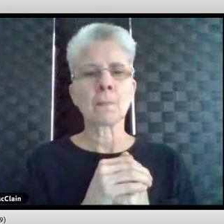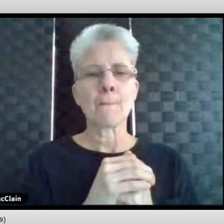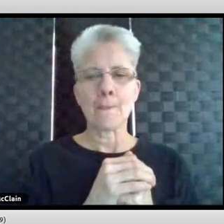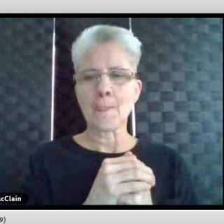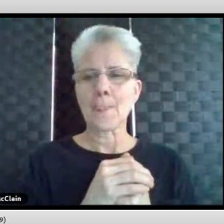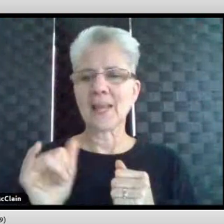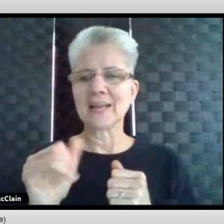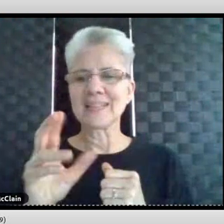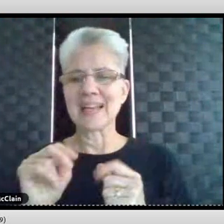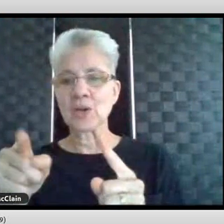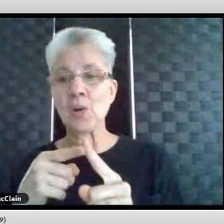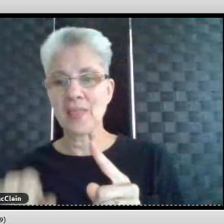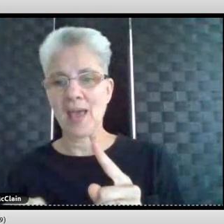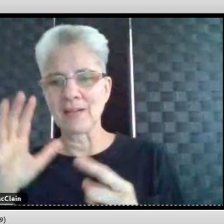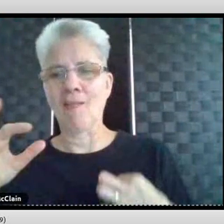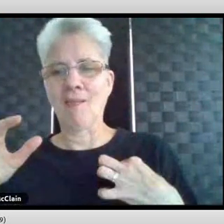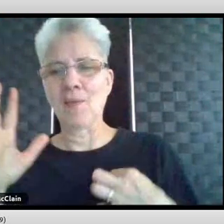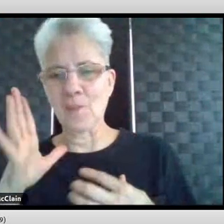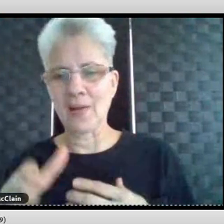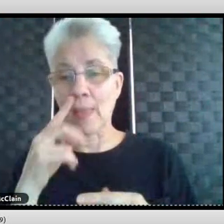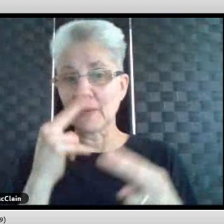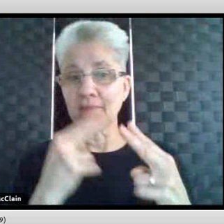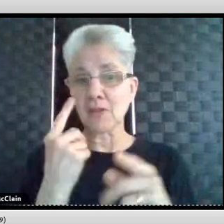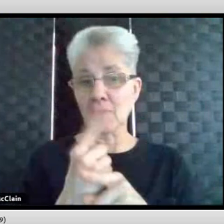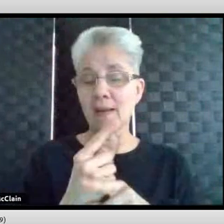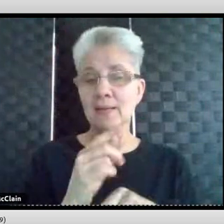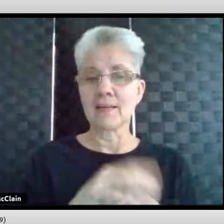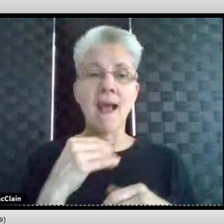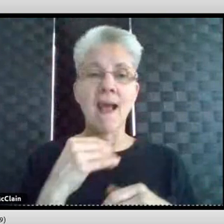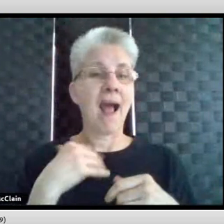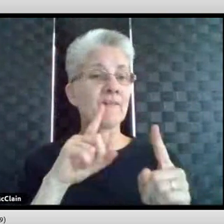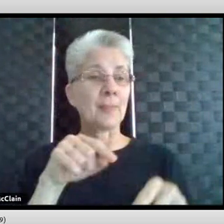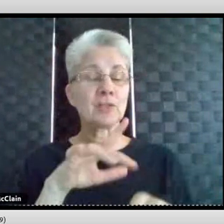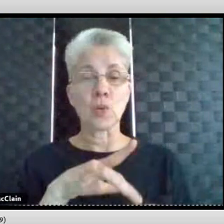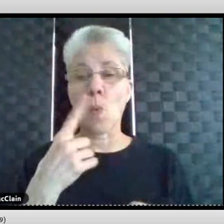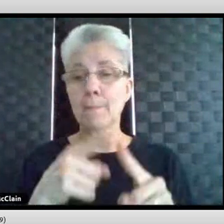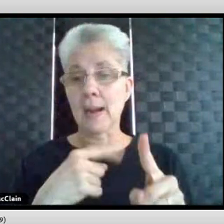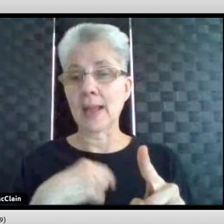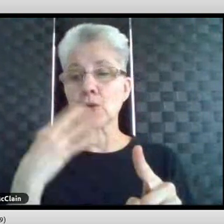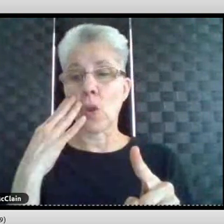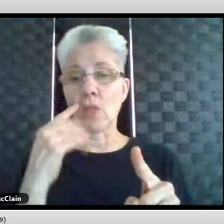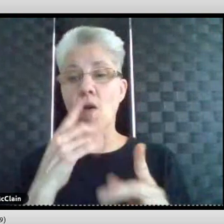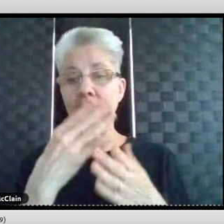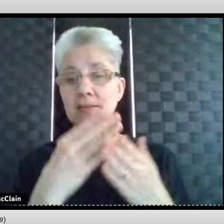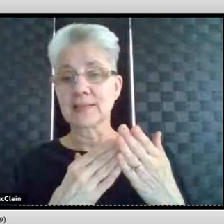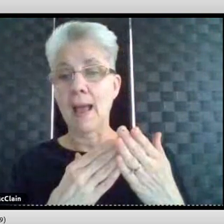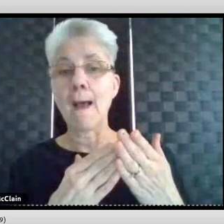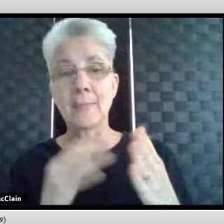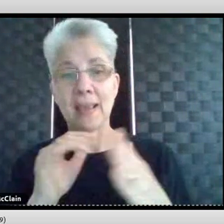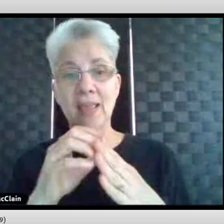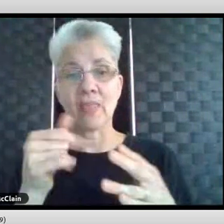Jan's gonna go to that one. That would be fun, wouldn't it? I haven't been to one, but I know there are some up in the Panhandle,